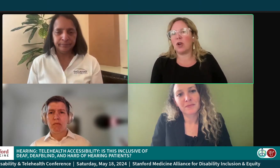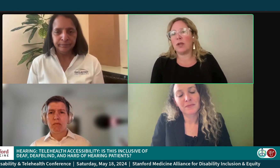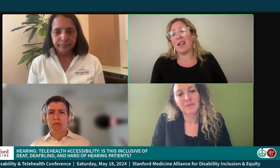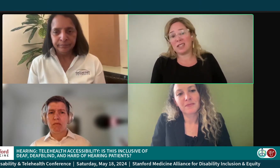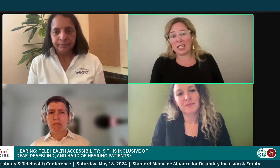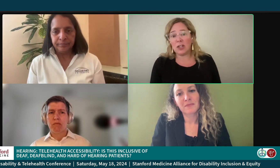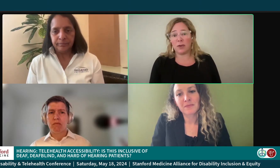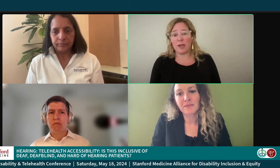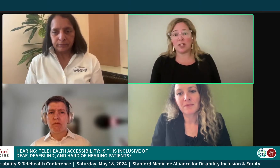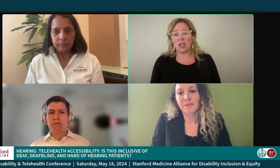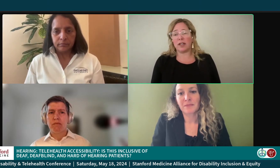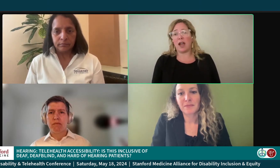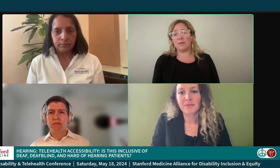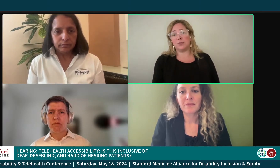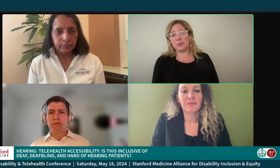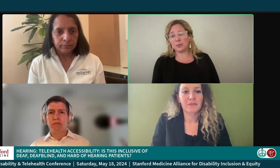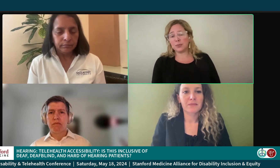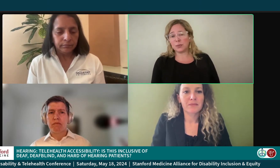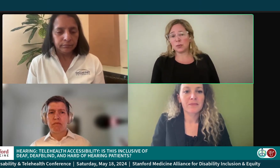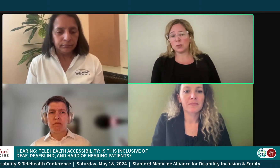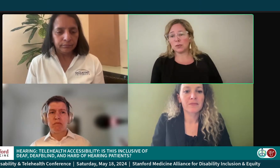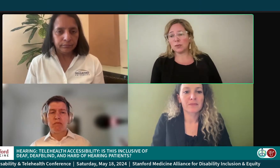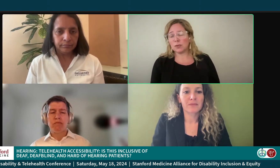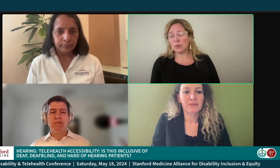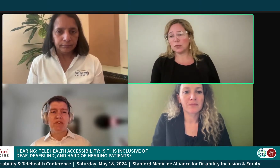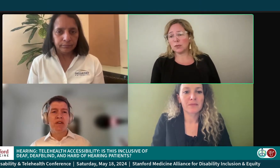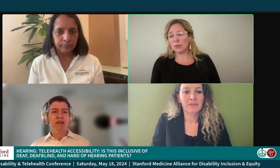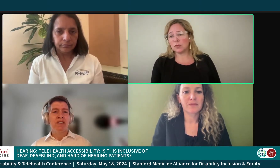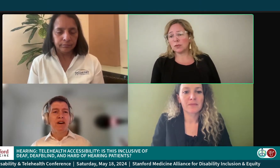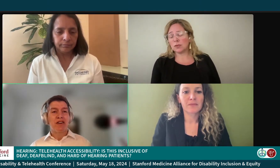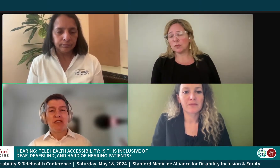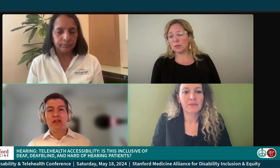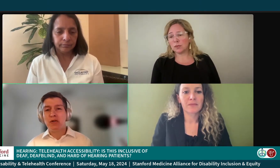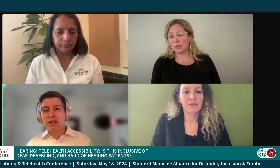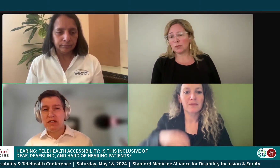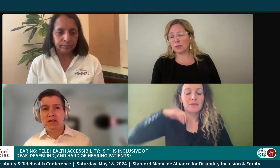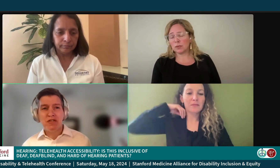So yes, thank you for mentioning that. >> Peter Poullos: Another question from